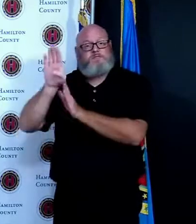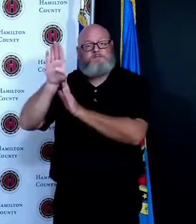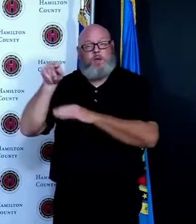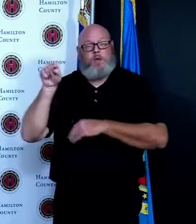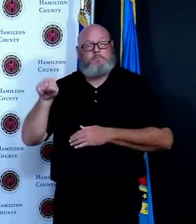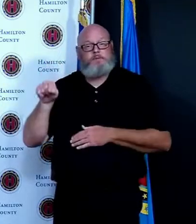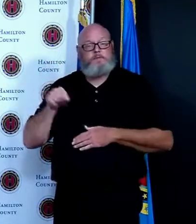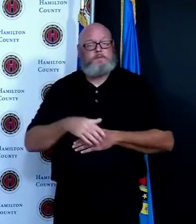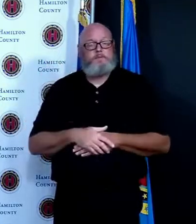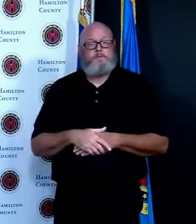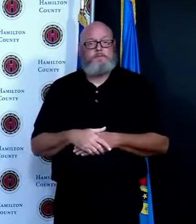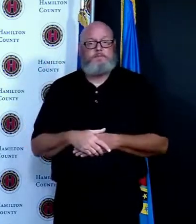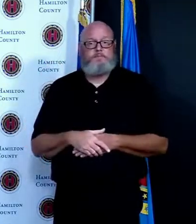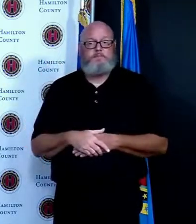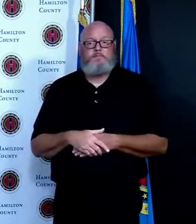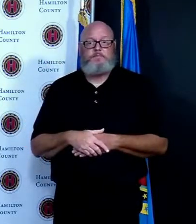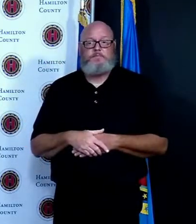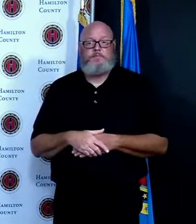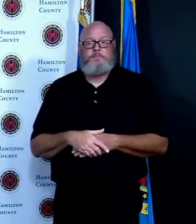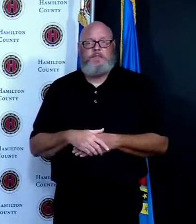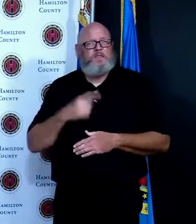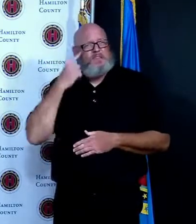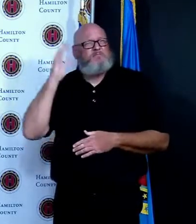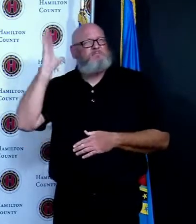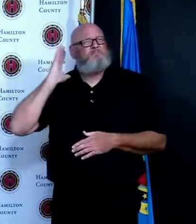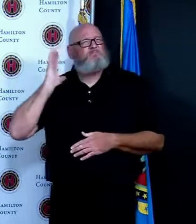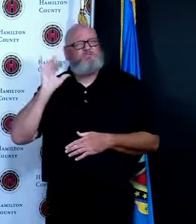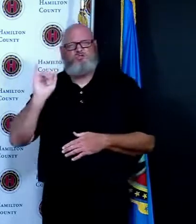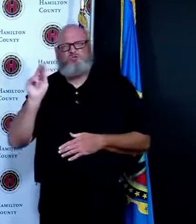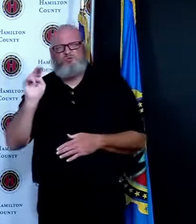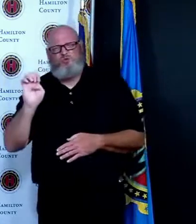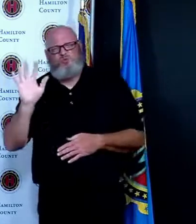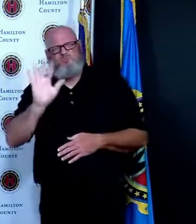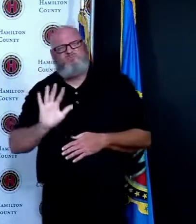but I think it was in June or July our unemployment rate in Hamilton County was